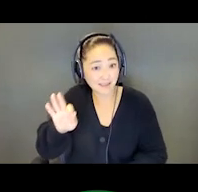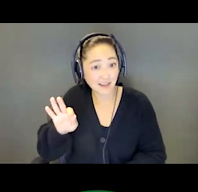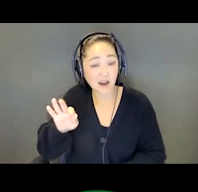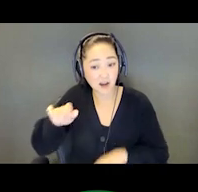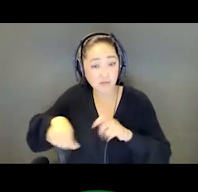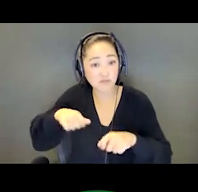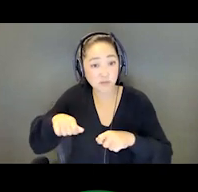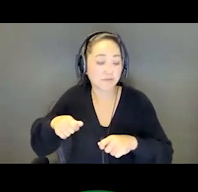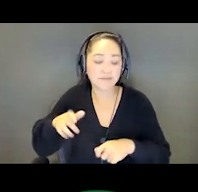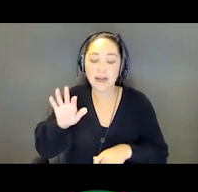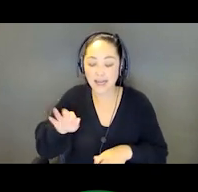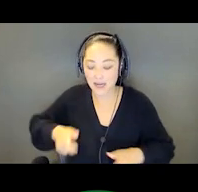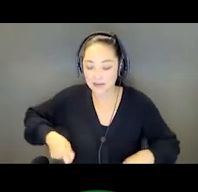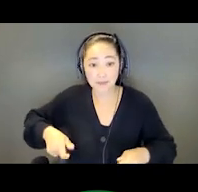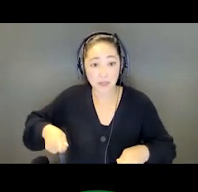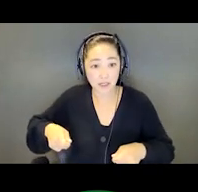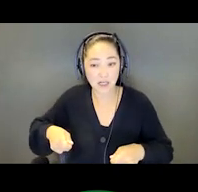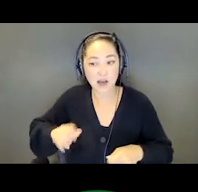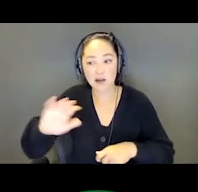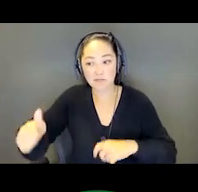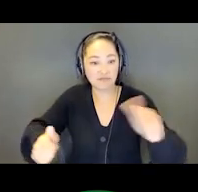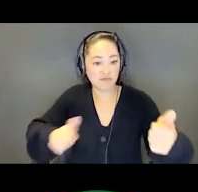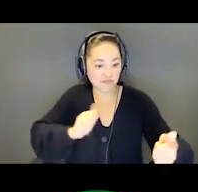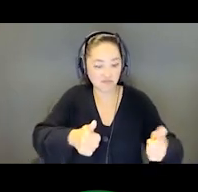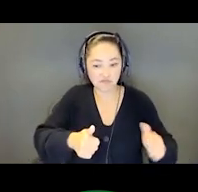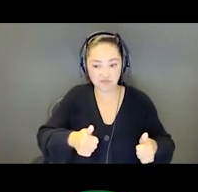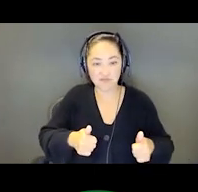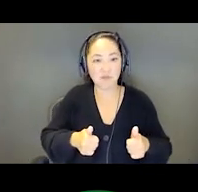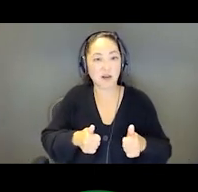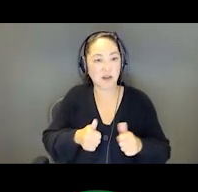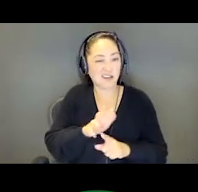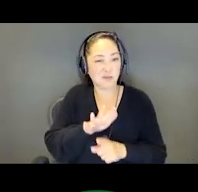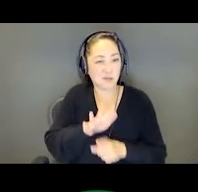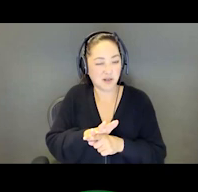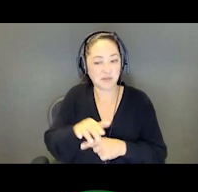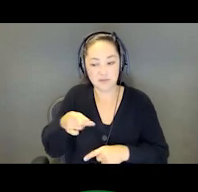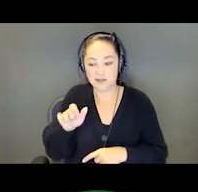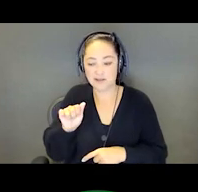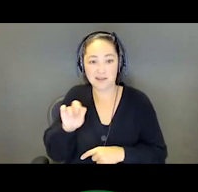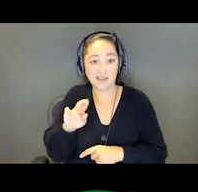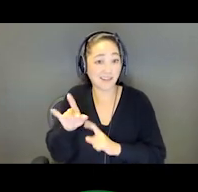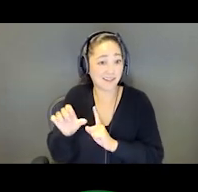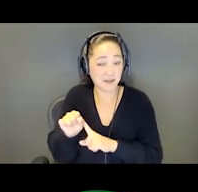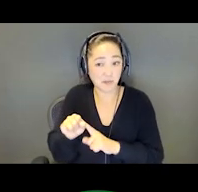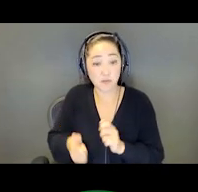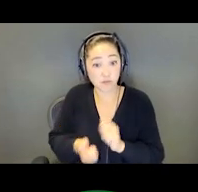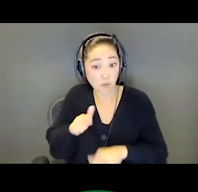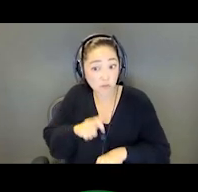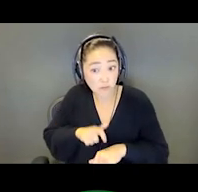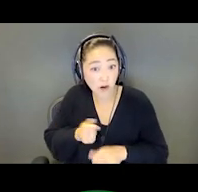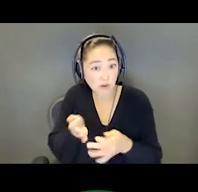Distributed in 9, key parks. And most of the time, the Carter's are free to, to borrow.